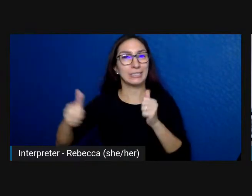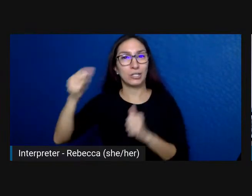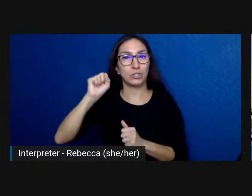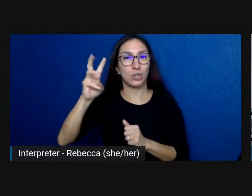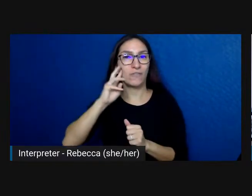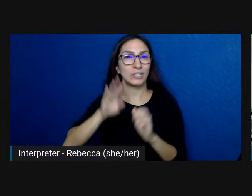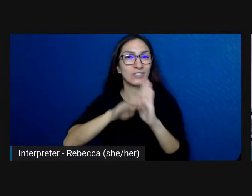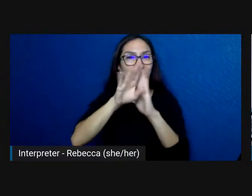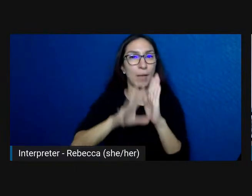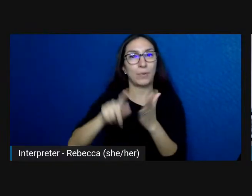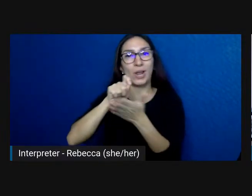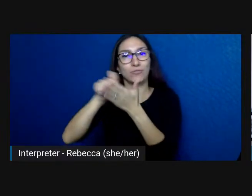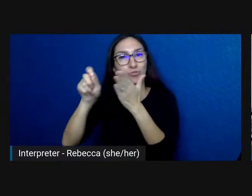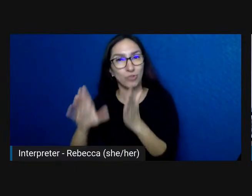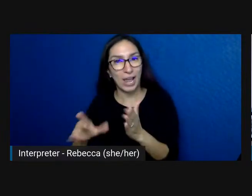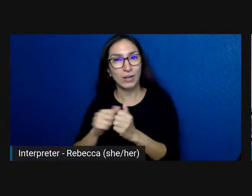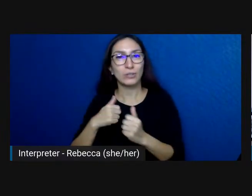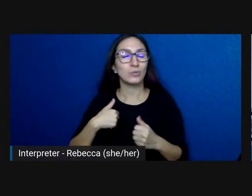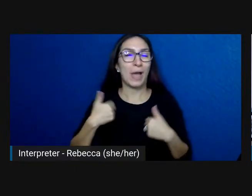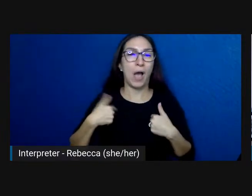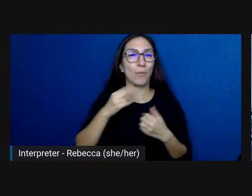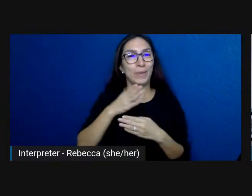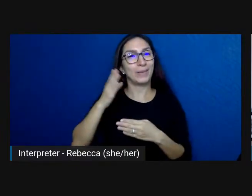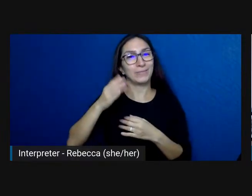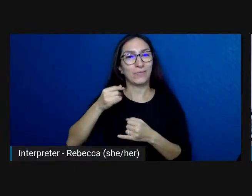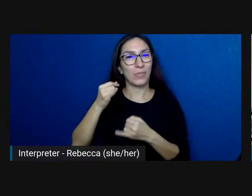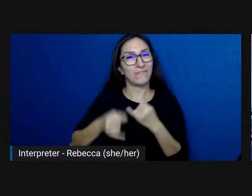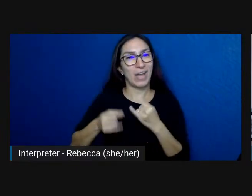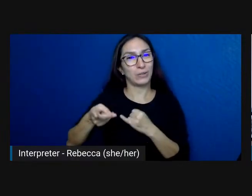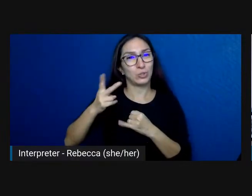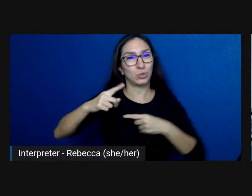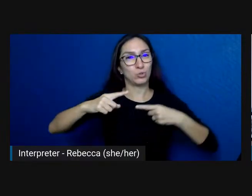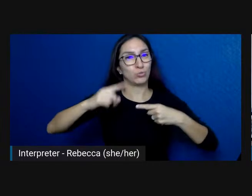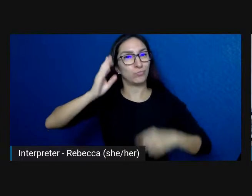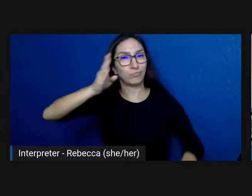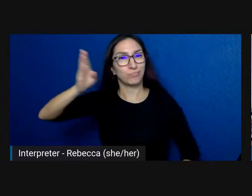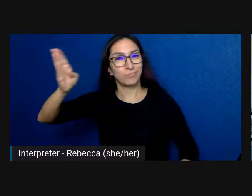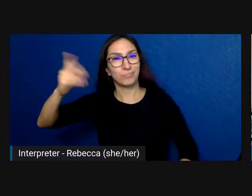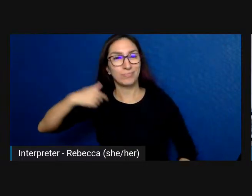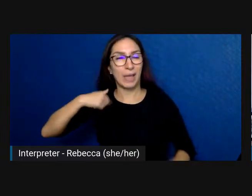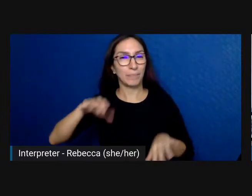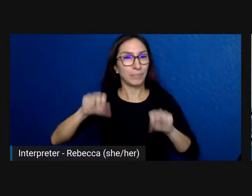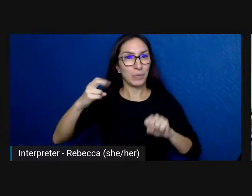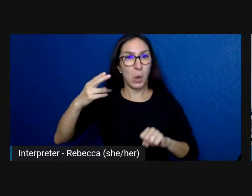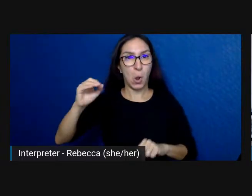had a ton of great presentations in the last 22-hours . And the senior software developer and writer at.